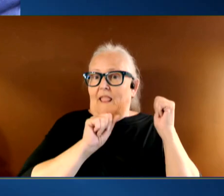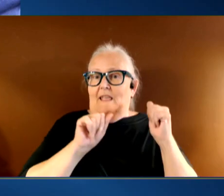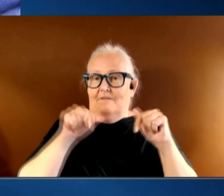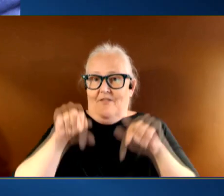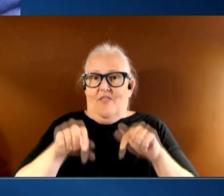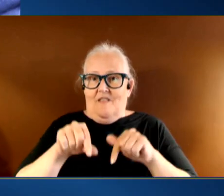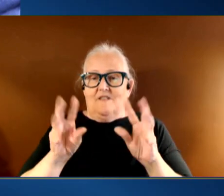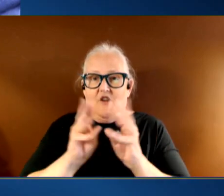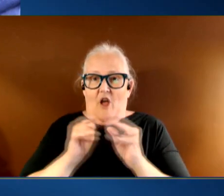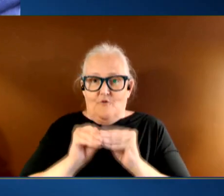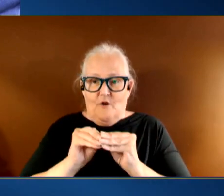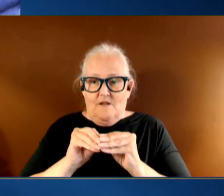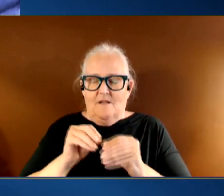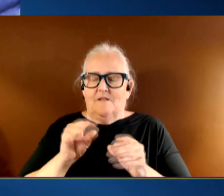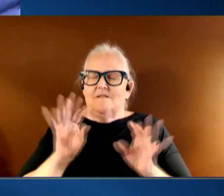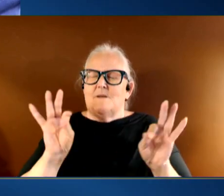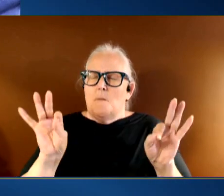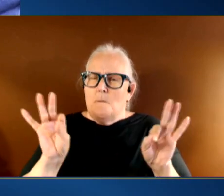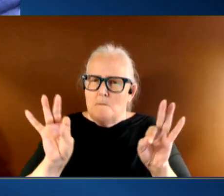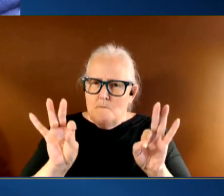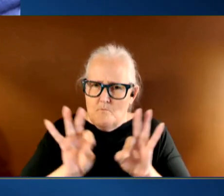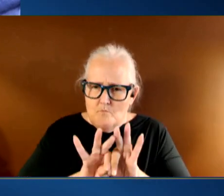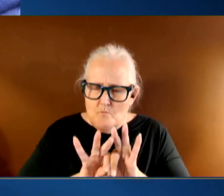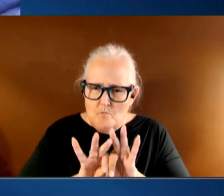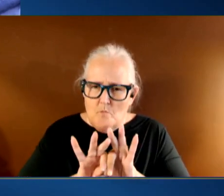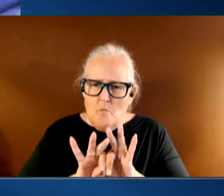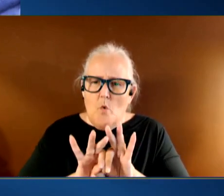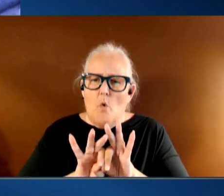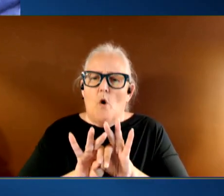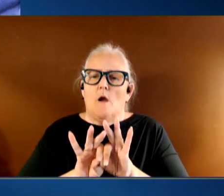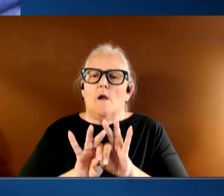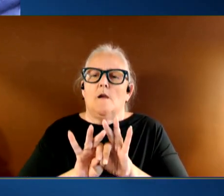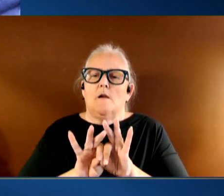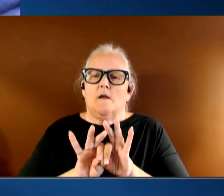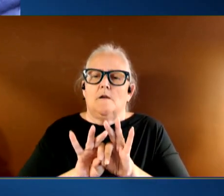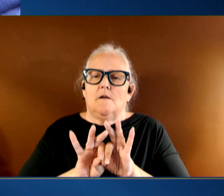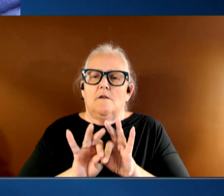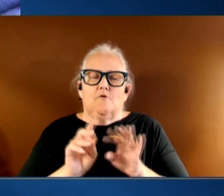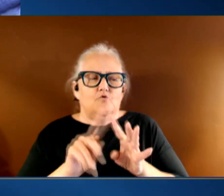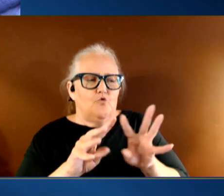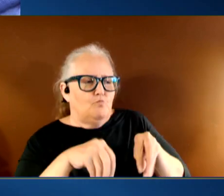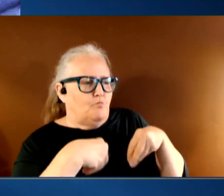make sure that you let -- equip our warriors with the tools necessary.